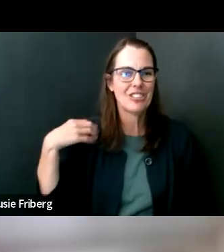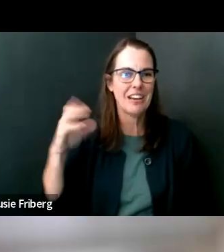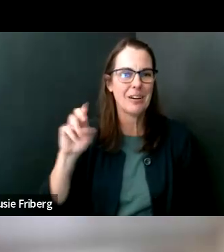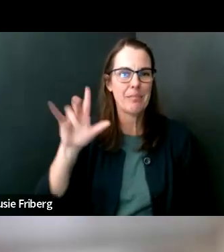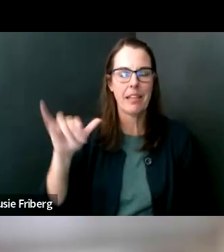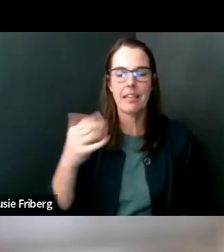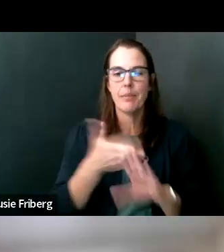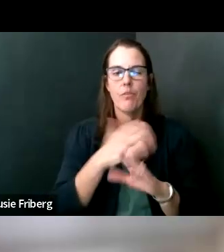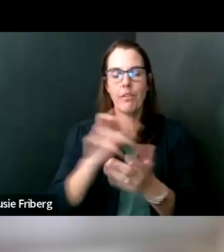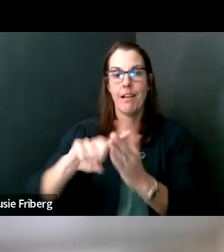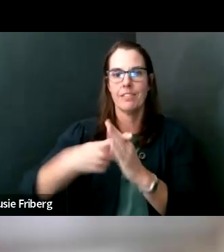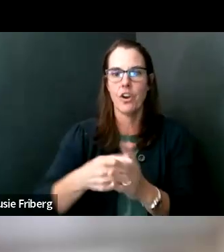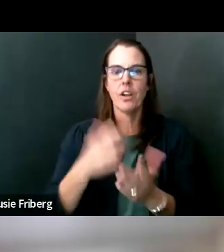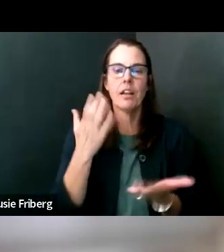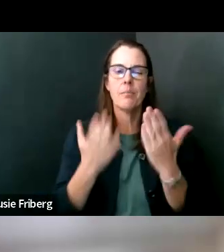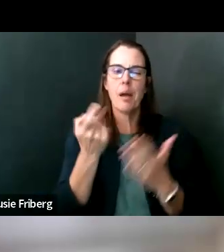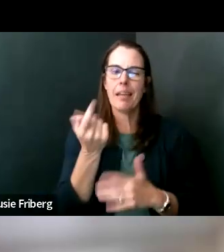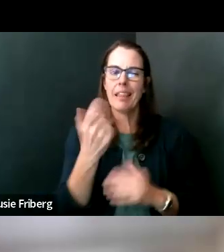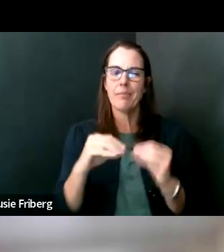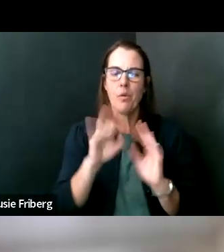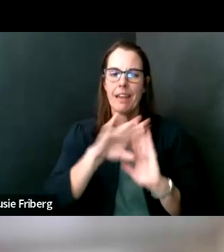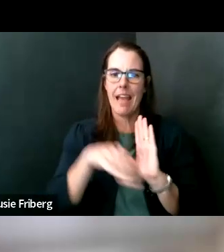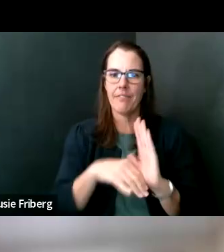dive in, we're probably going to need a lot more than a half hour. I know I don't know why that was